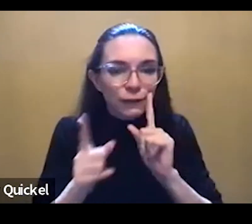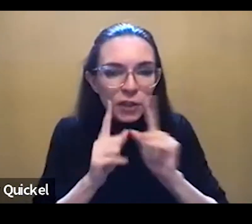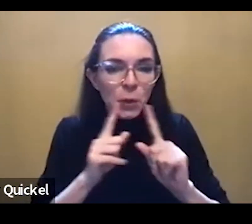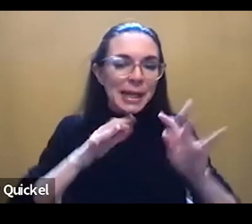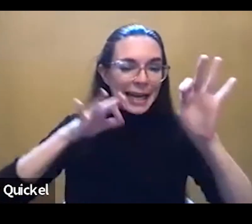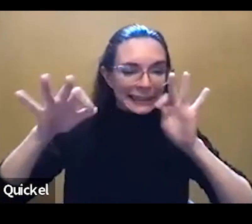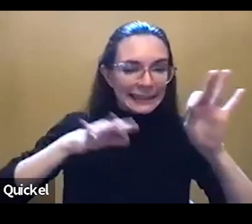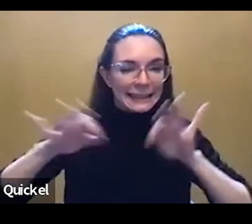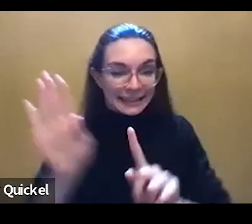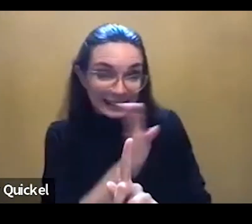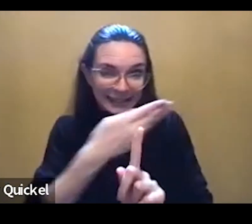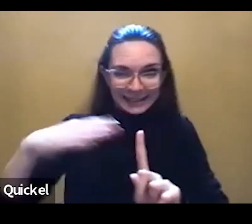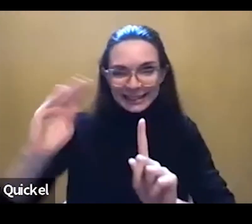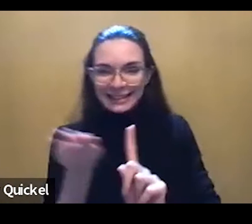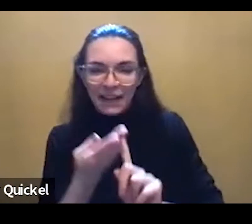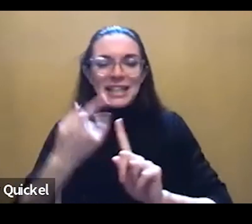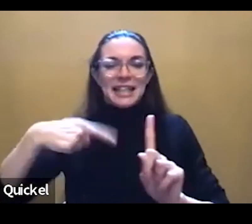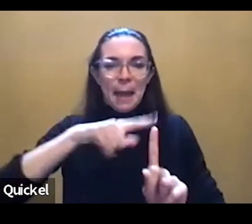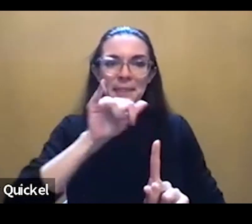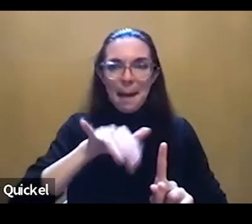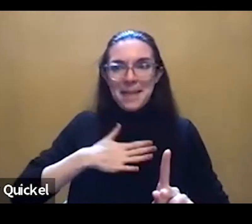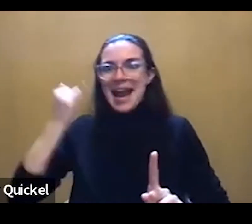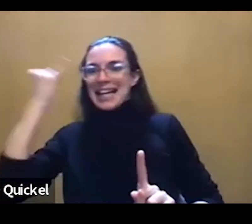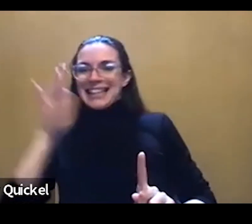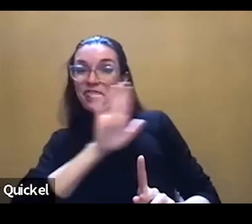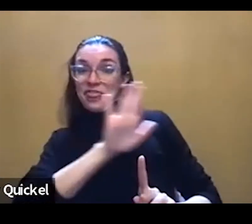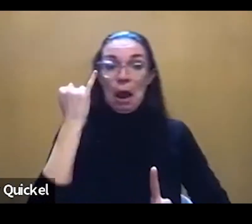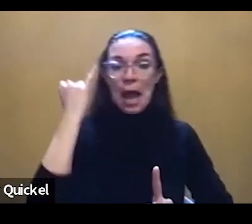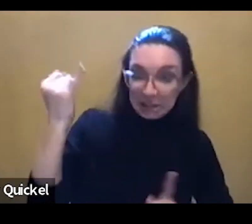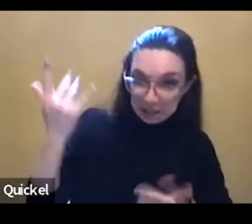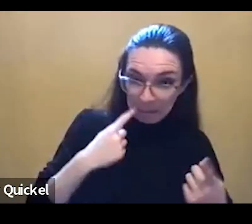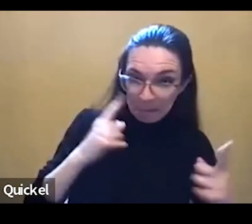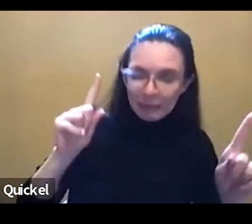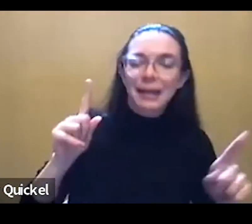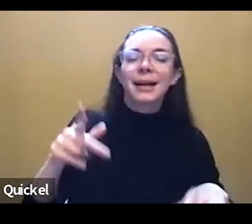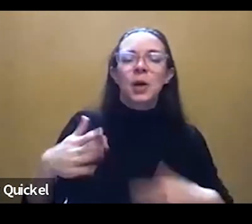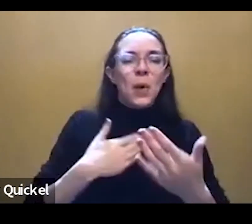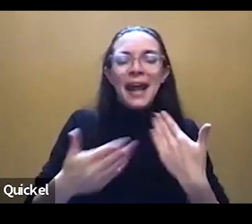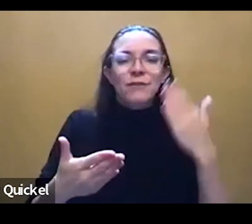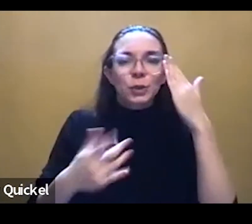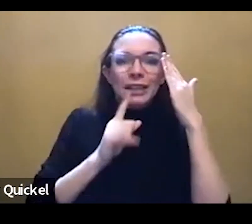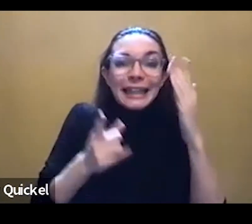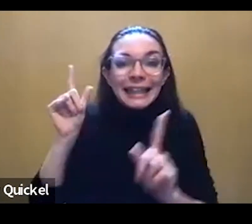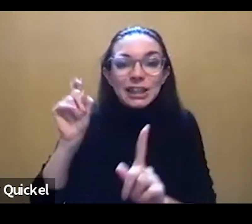them think it's their idea. You know, it's really a question of whatever it